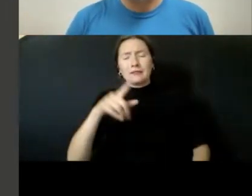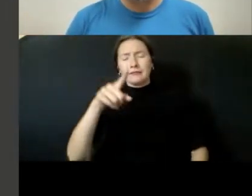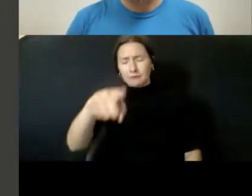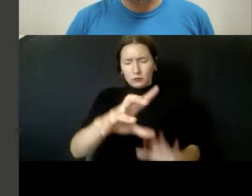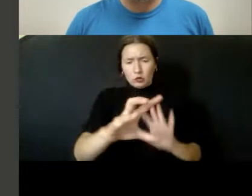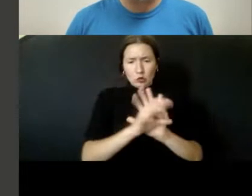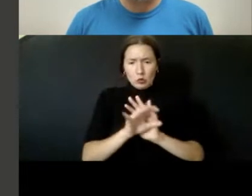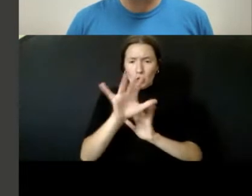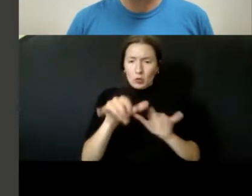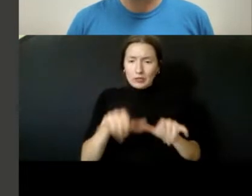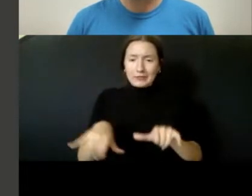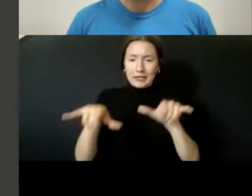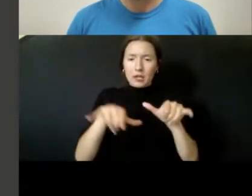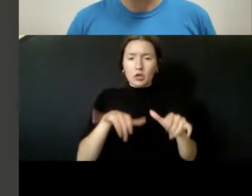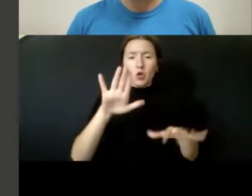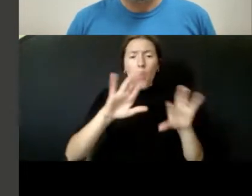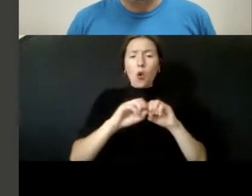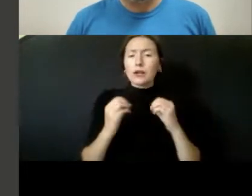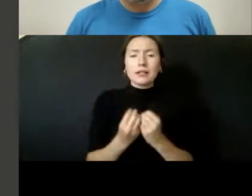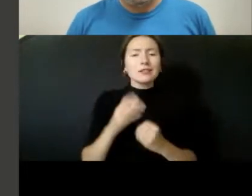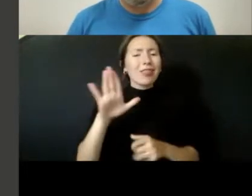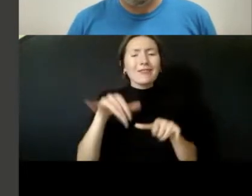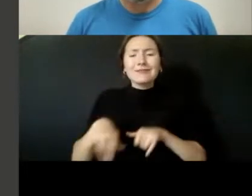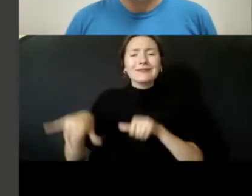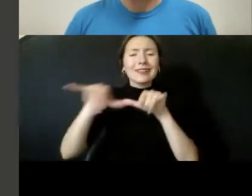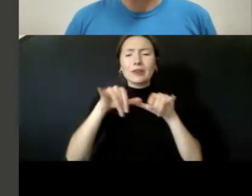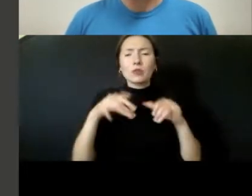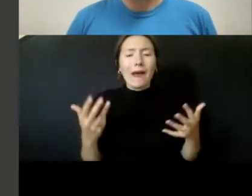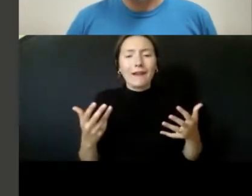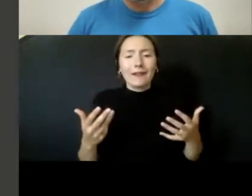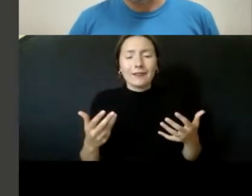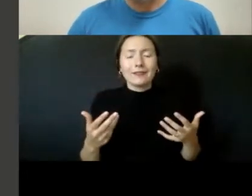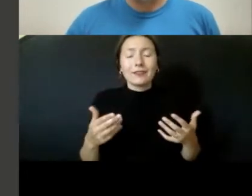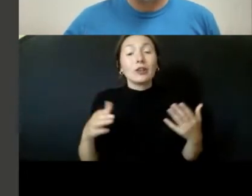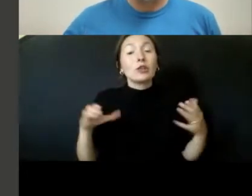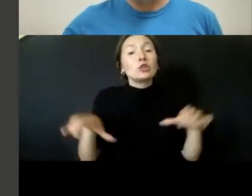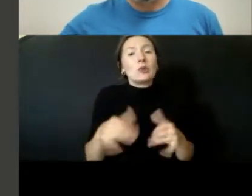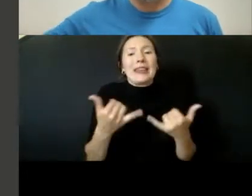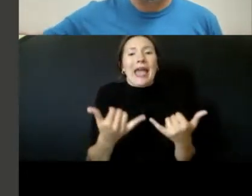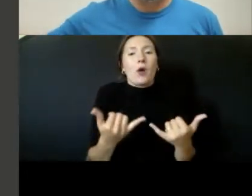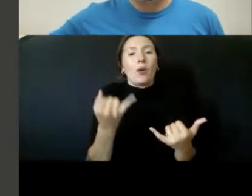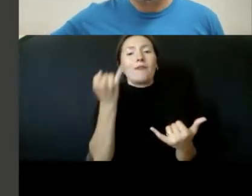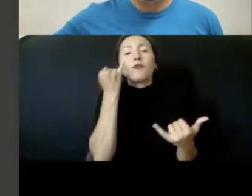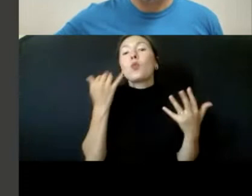do that now um if you wait until you're five or six more projects in then you've missed an